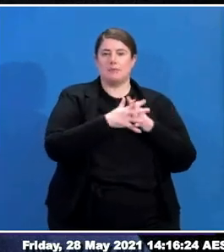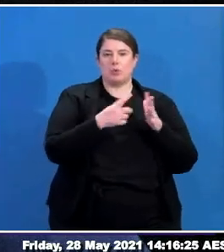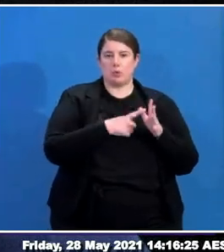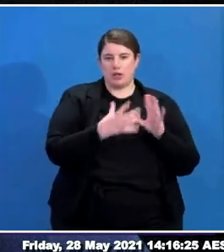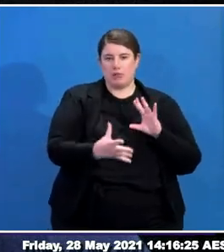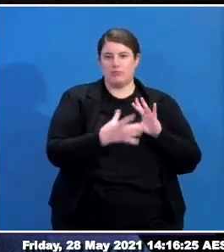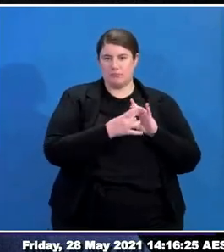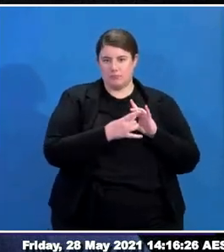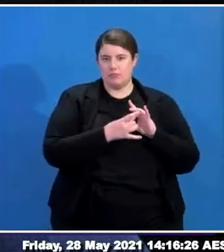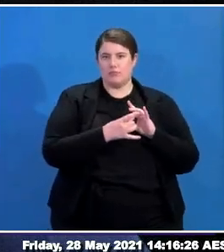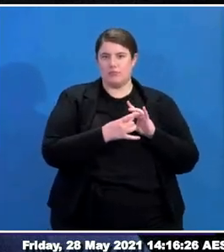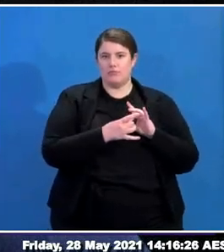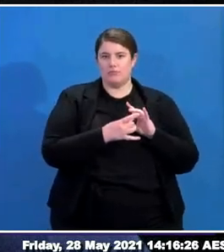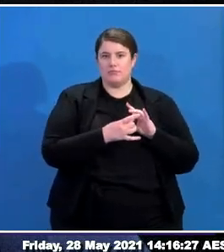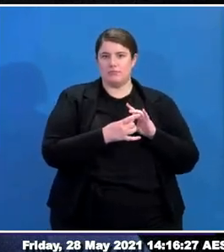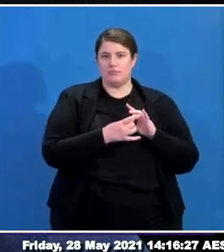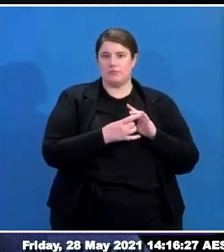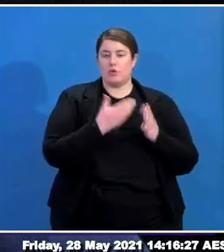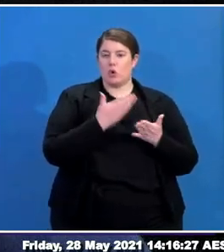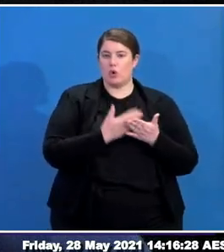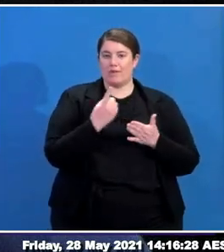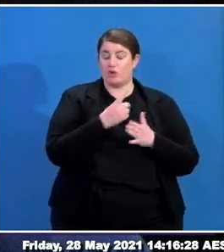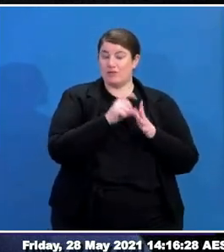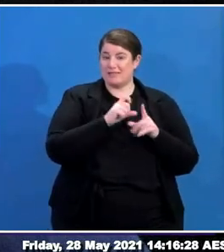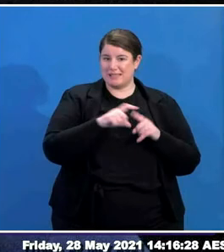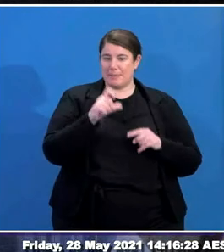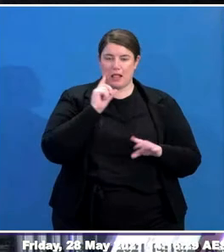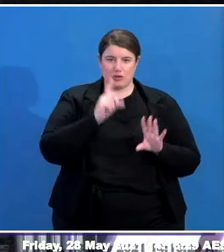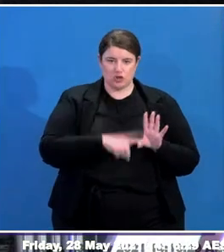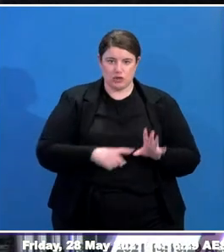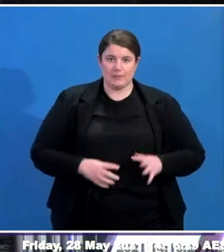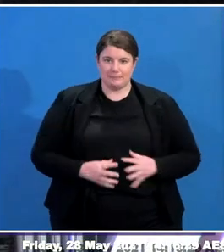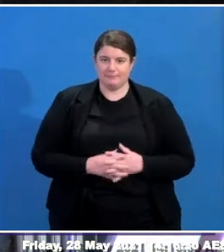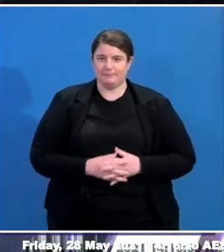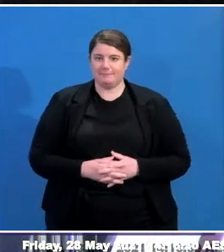the quality and safeguarding component of the scheme on December last year. Thank you.